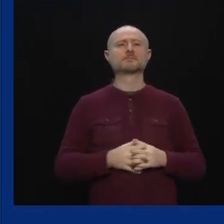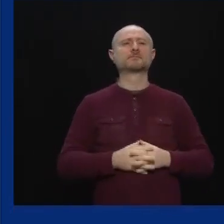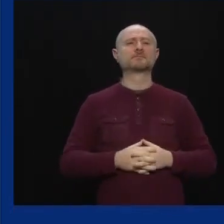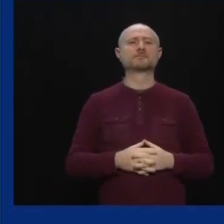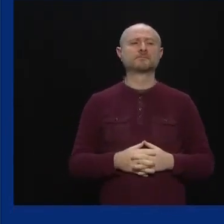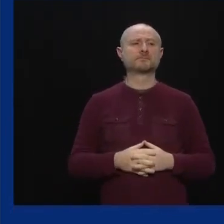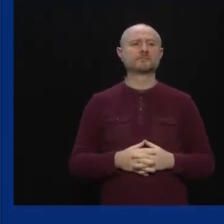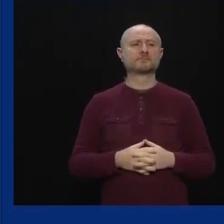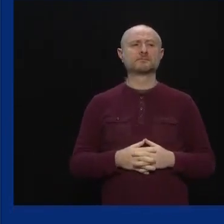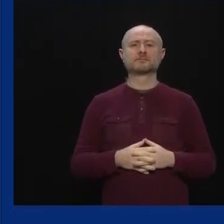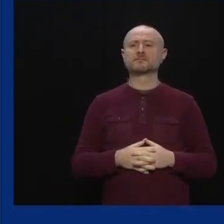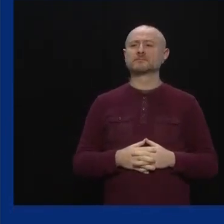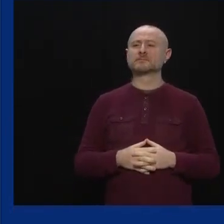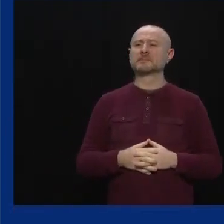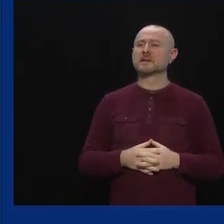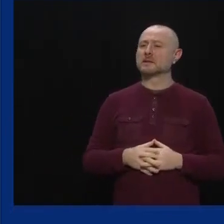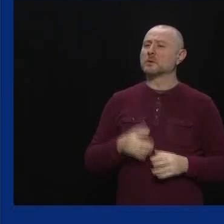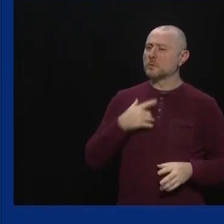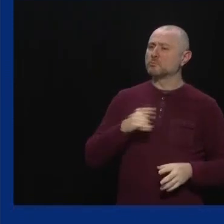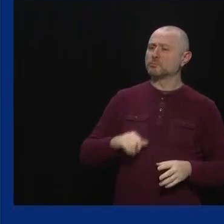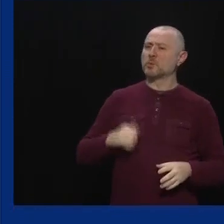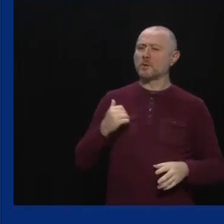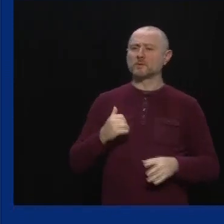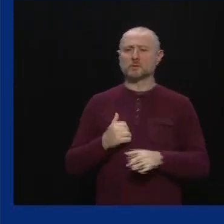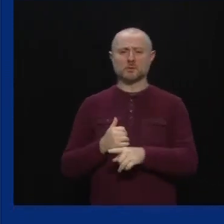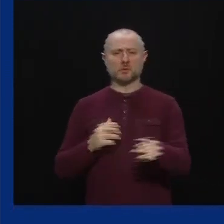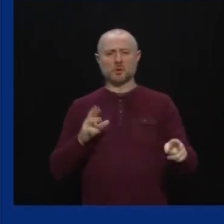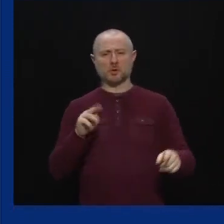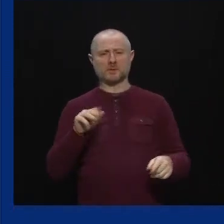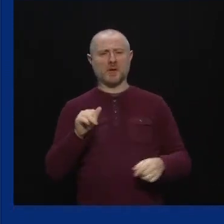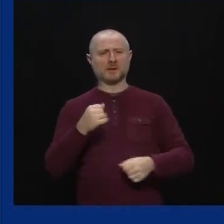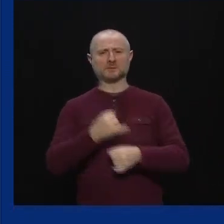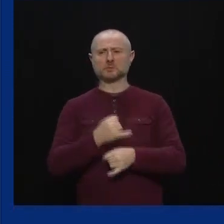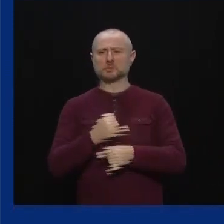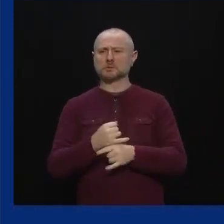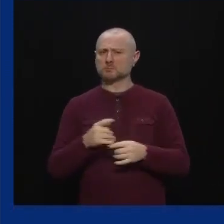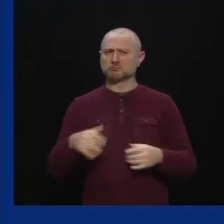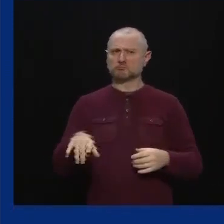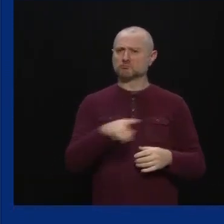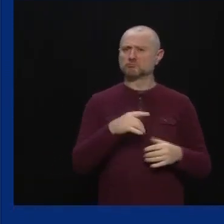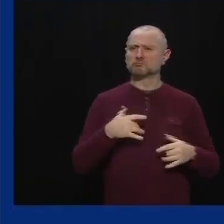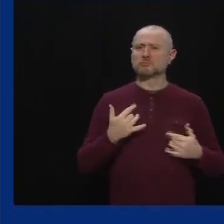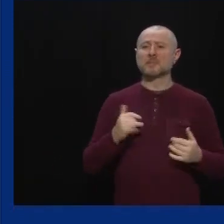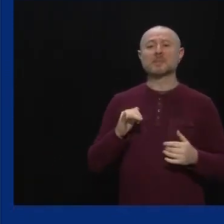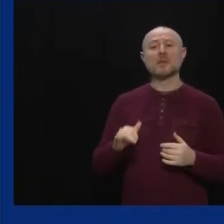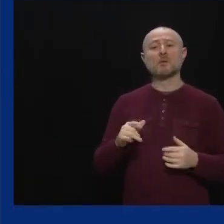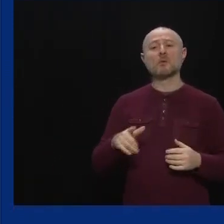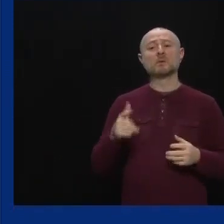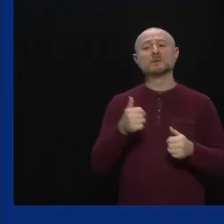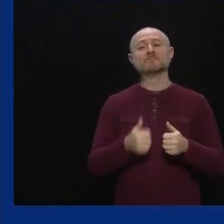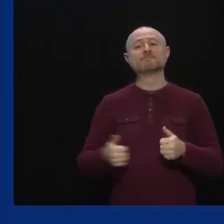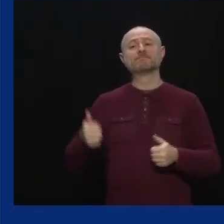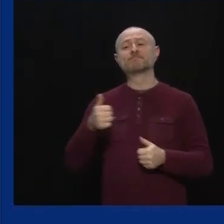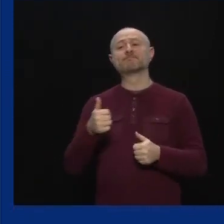THIS PANDEMIC. I'M NOT GOING TO BEGIN TO TRY TO EXPLAIN BUT THE INDIVIDUALS I'M